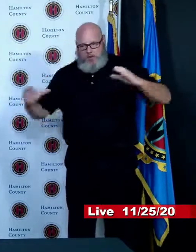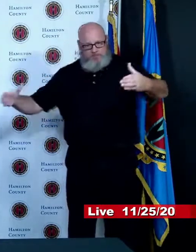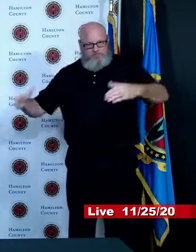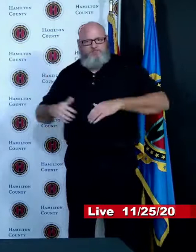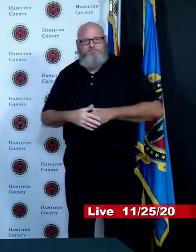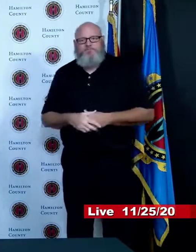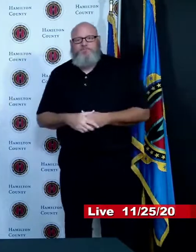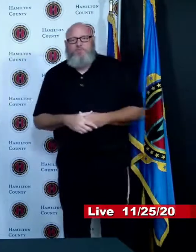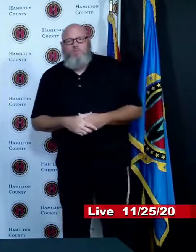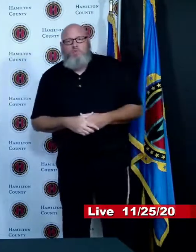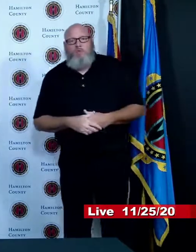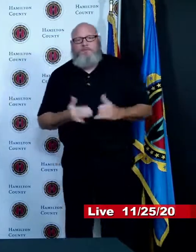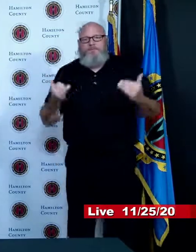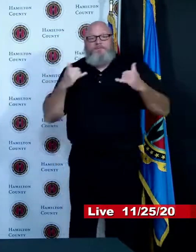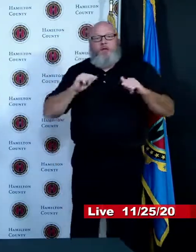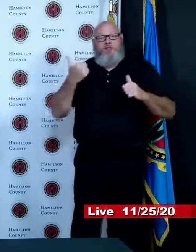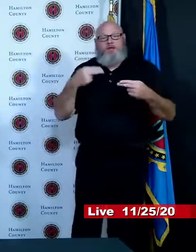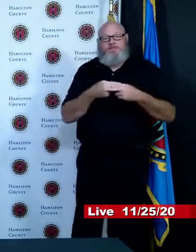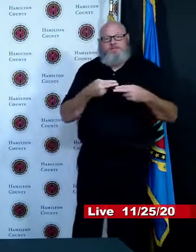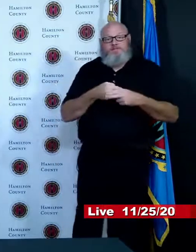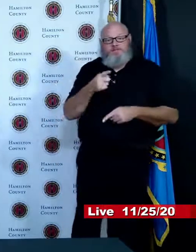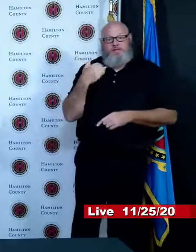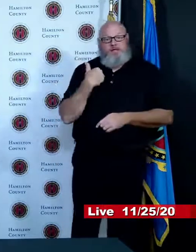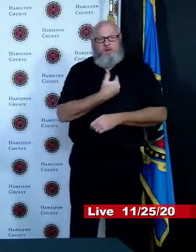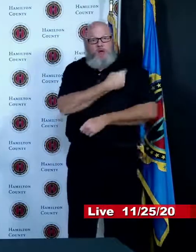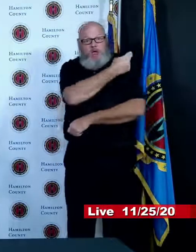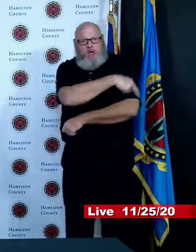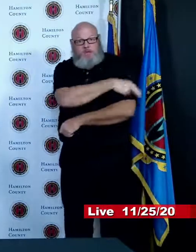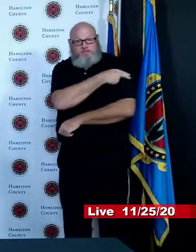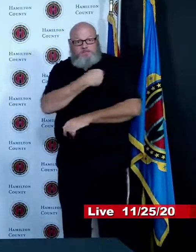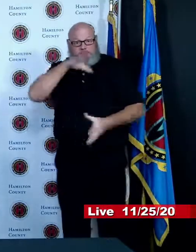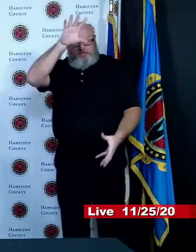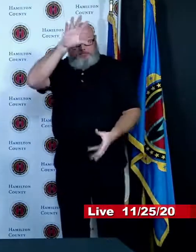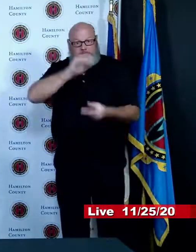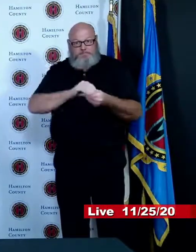those working in the hospitals are doctors and nurses and other staff have had a very busy